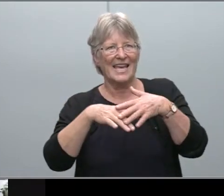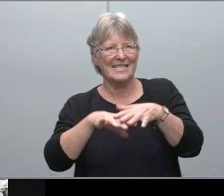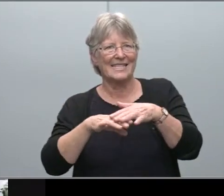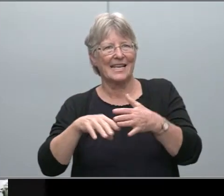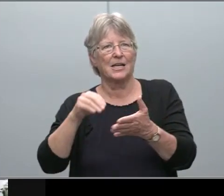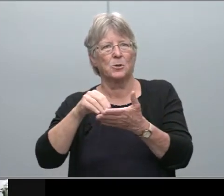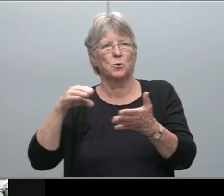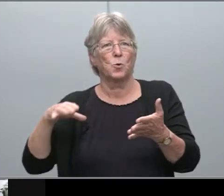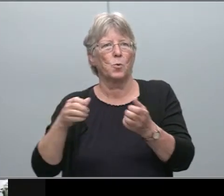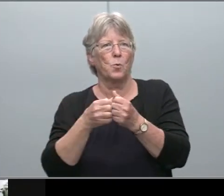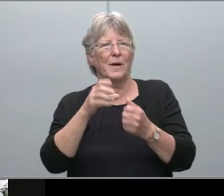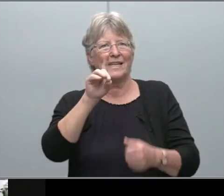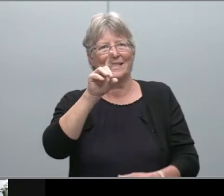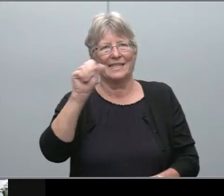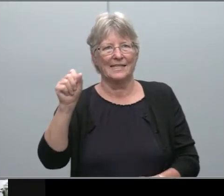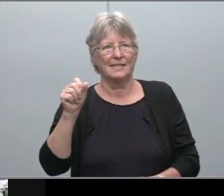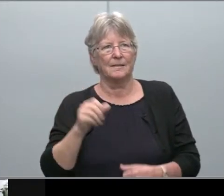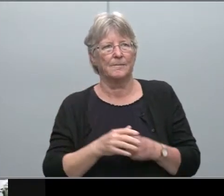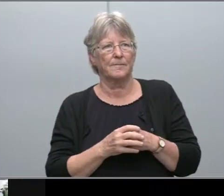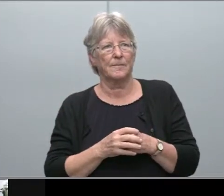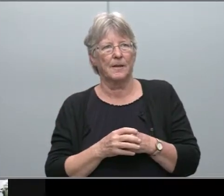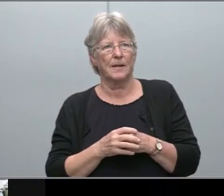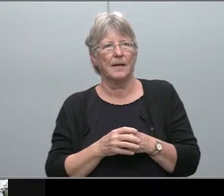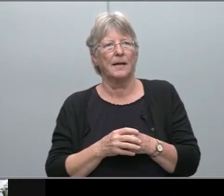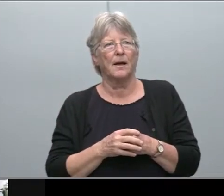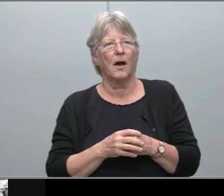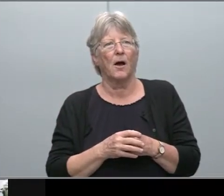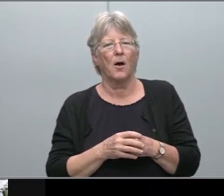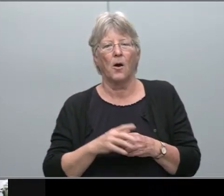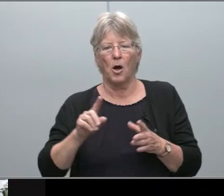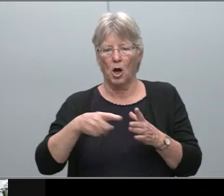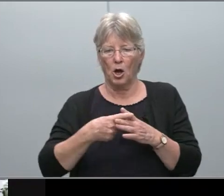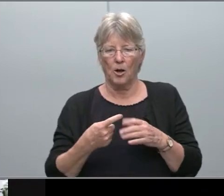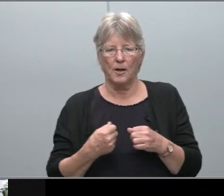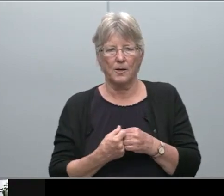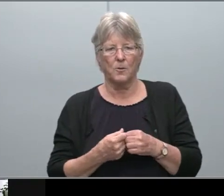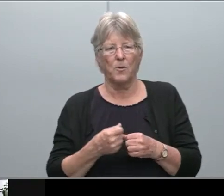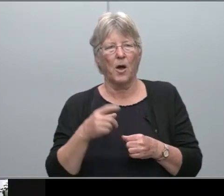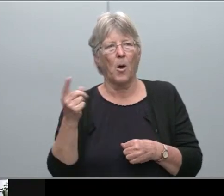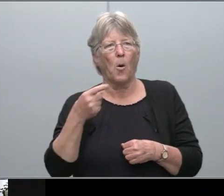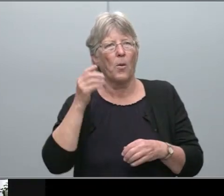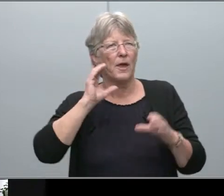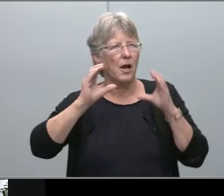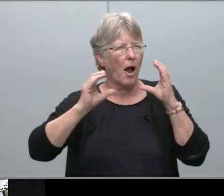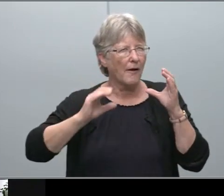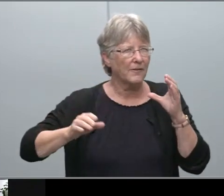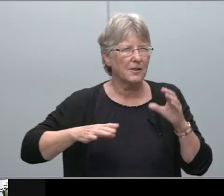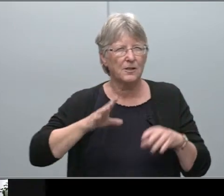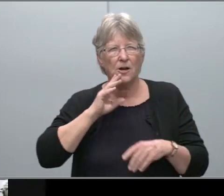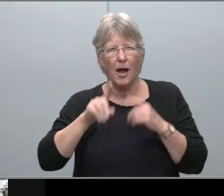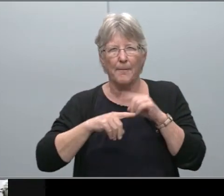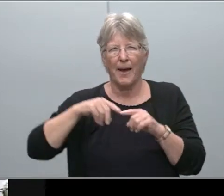from Long Beach, and L.A. County and also the state. And just as we start planning and to roll out something,